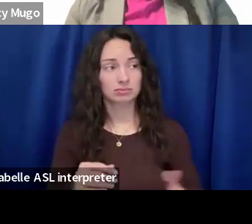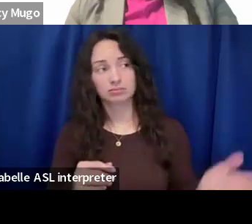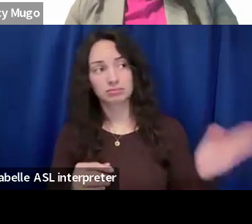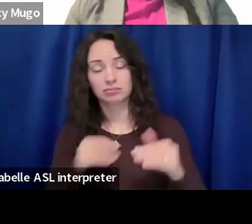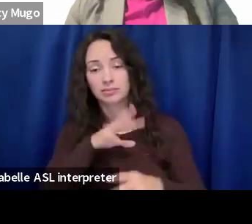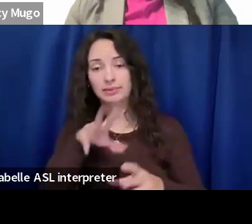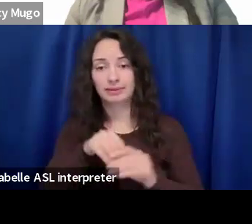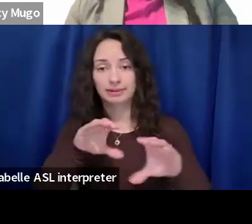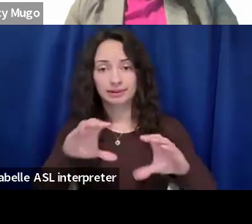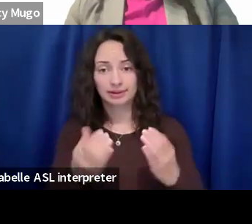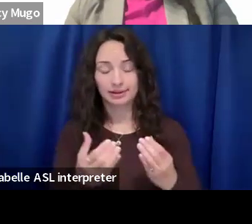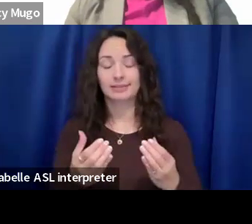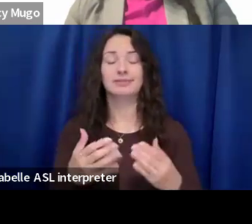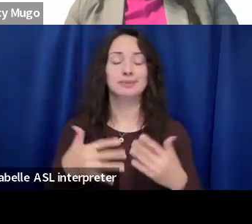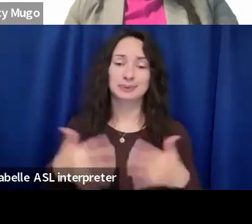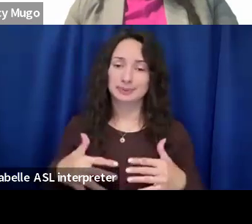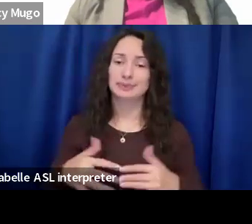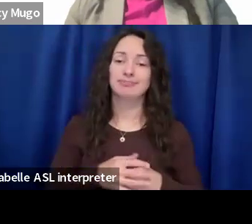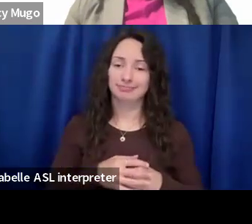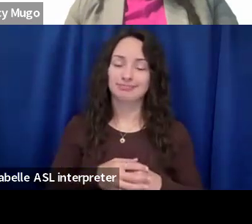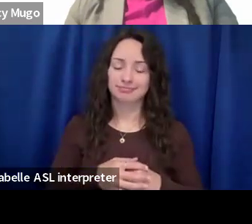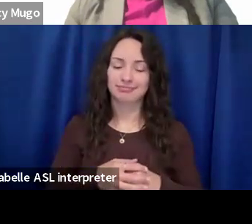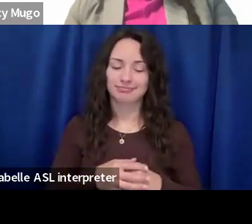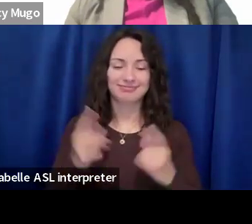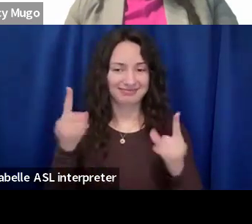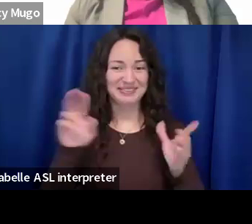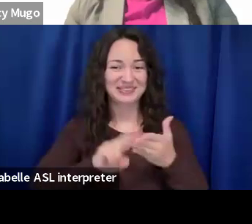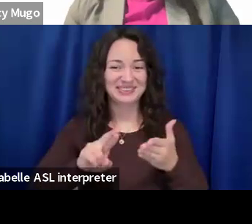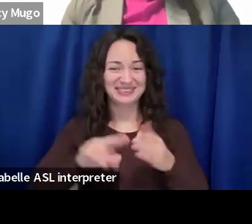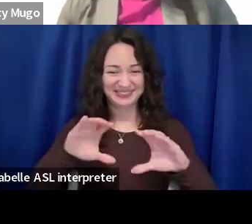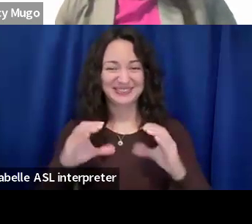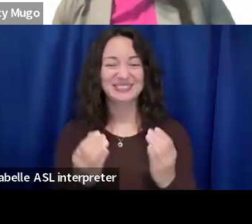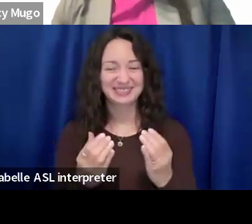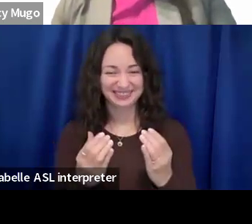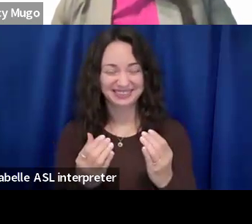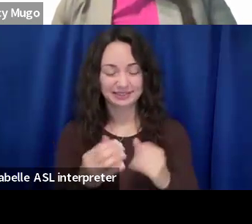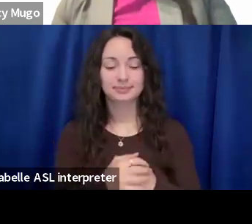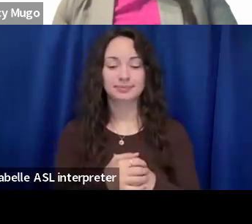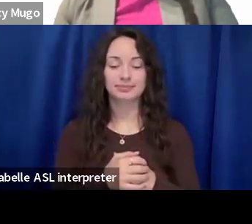we were able to get the research course in. The chairs have also been really helpful in